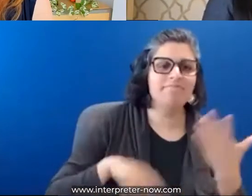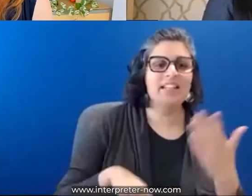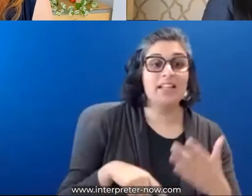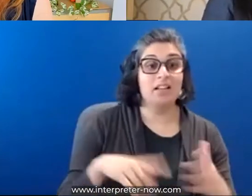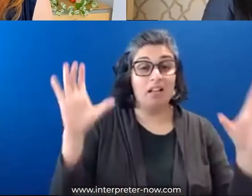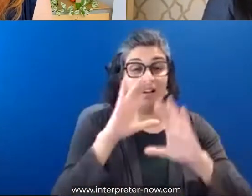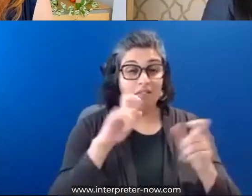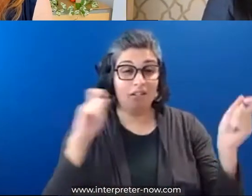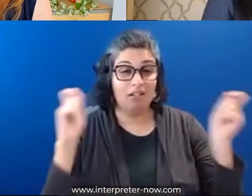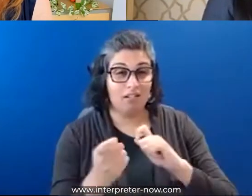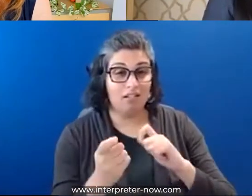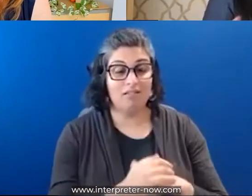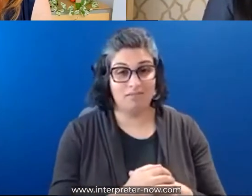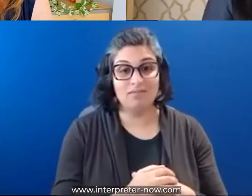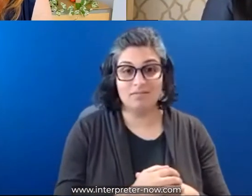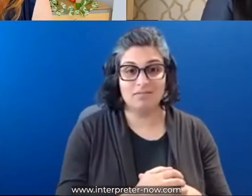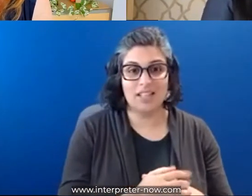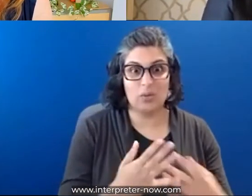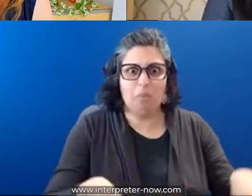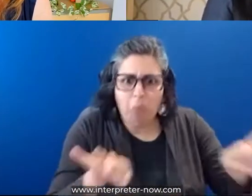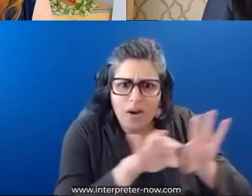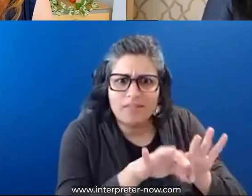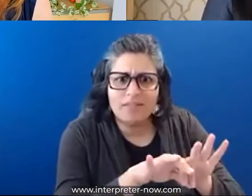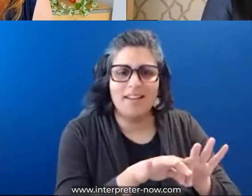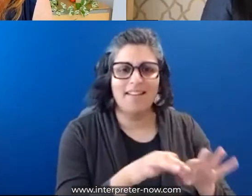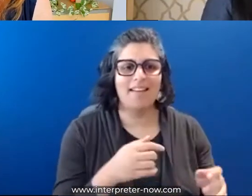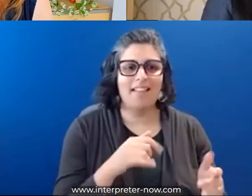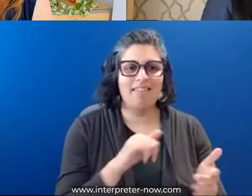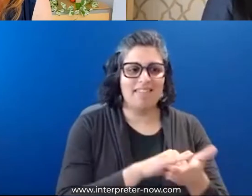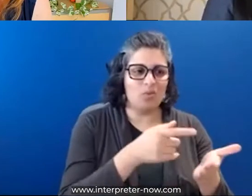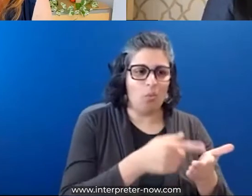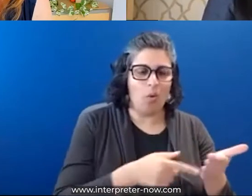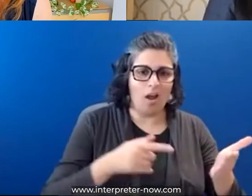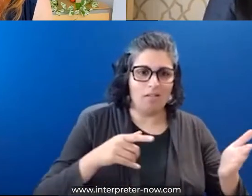It was really important I did it. What propelled me into the spotlight was in 1998.